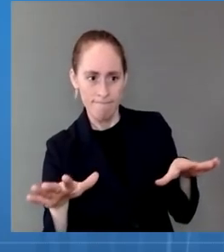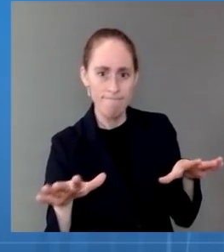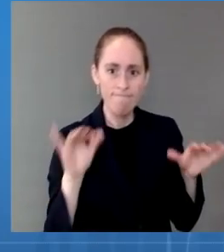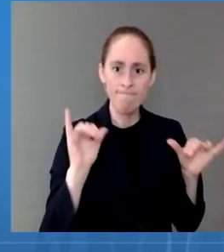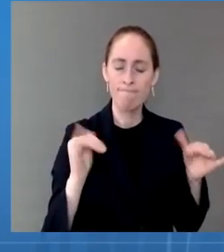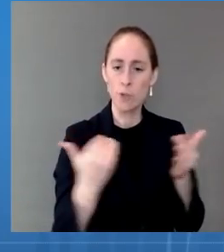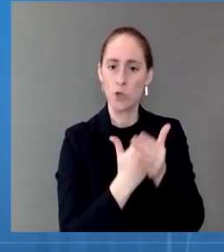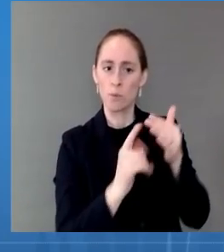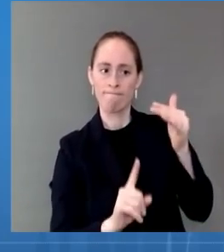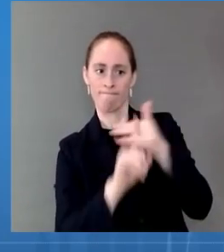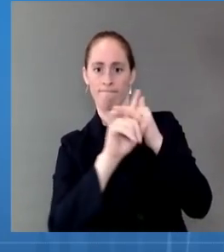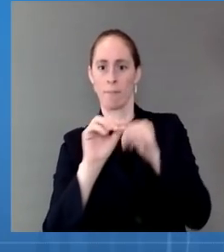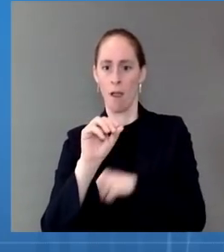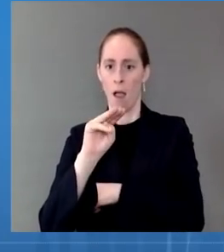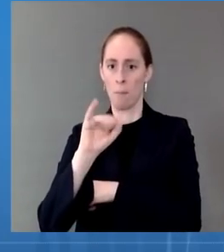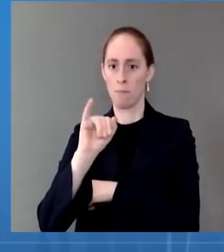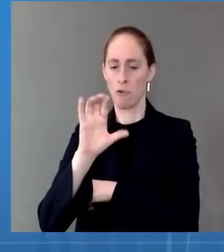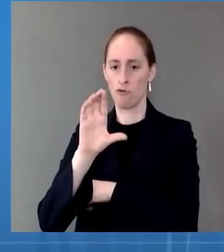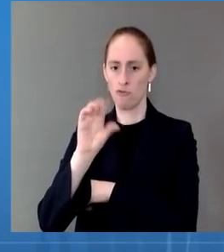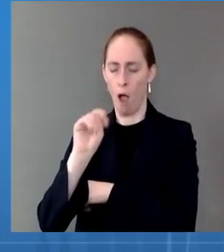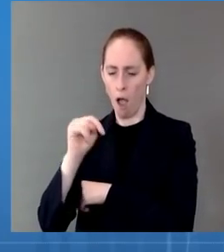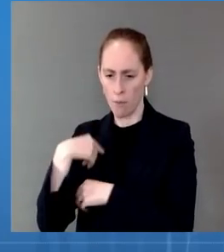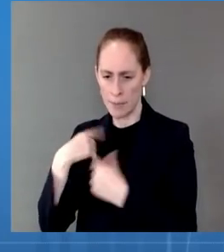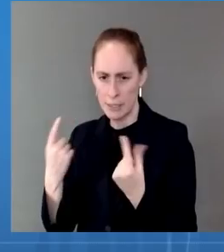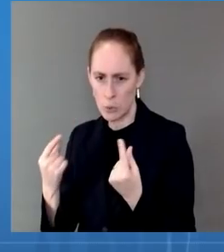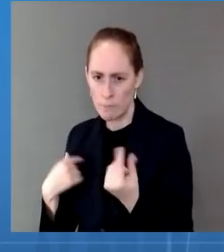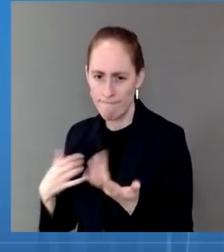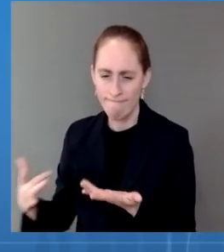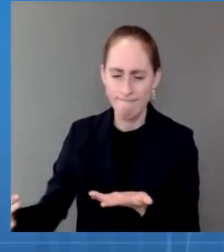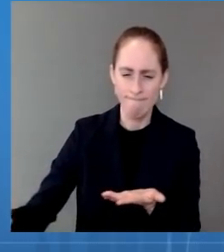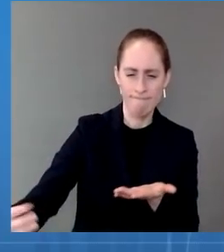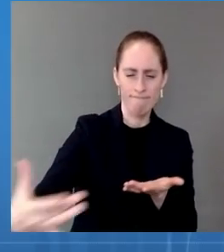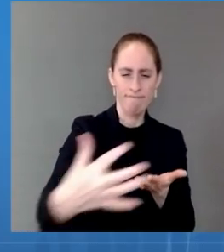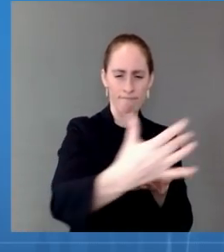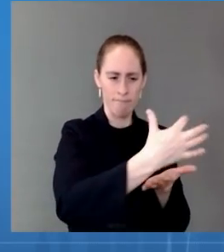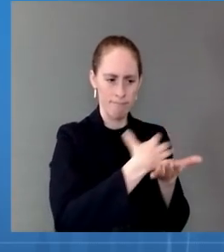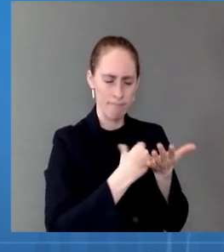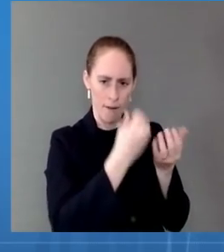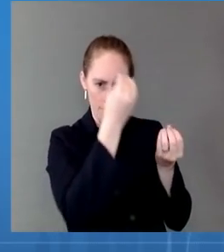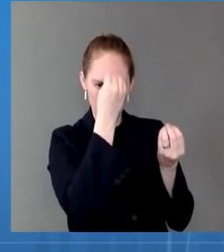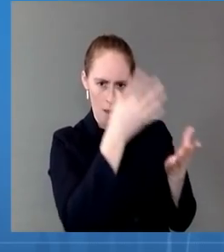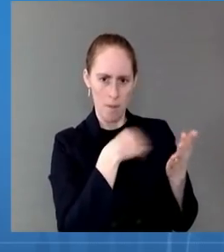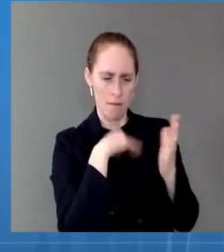As more and more data become available, it's important to keep in mind what Dr. Fauci said on Tuesday.